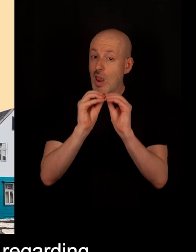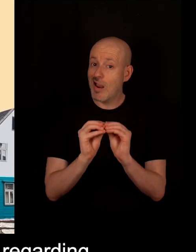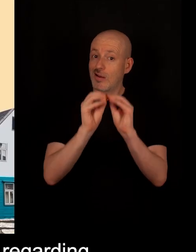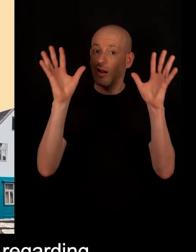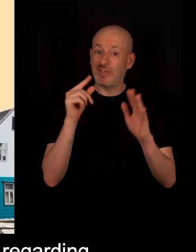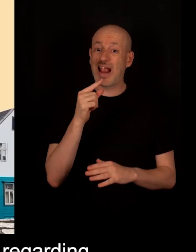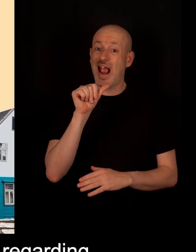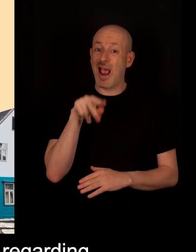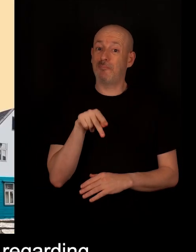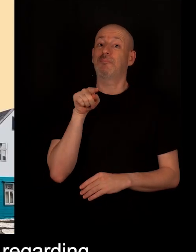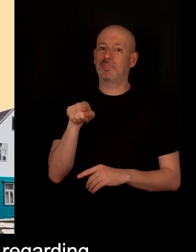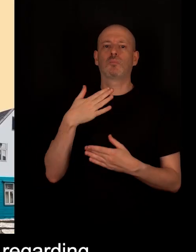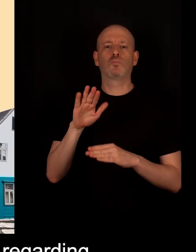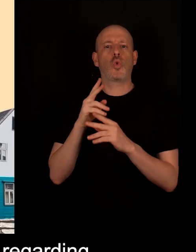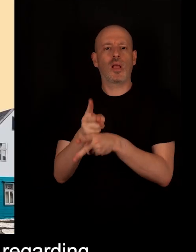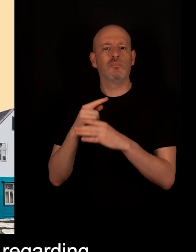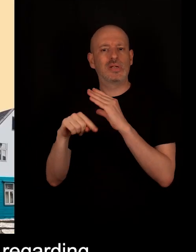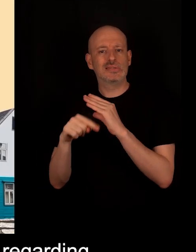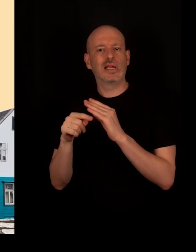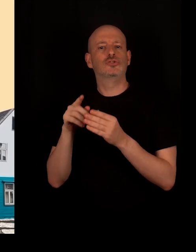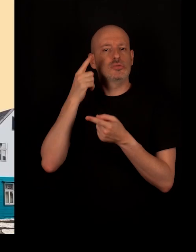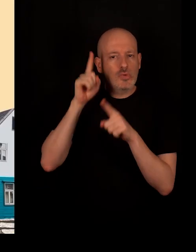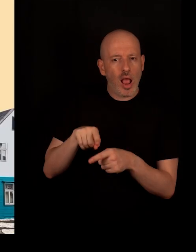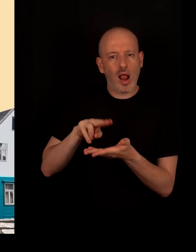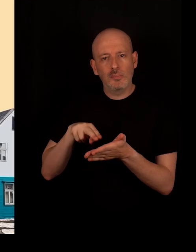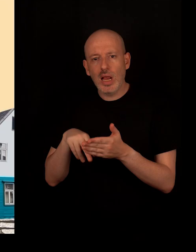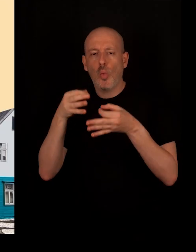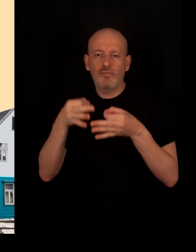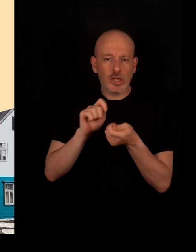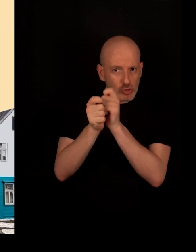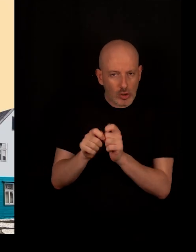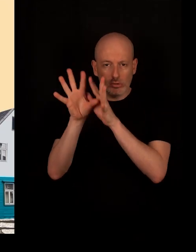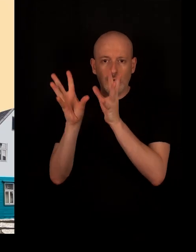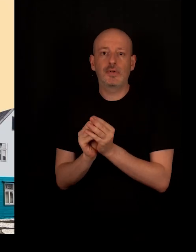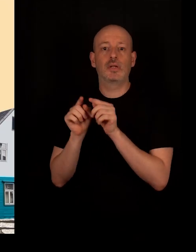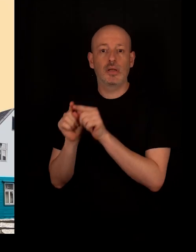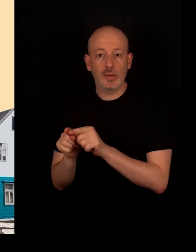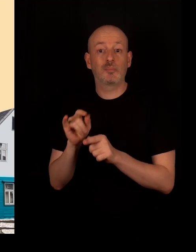So just to clarify, in GAP we keep more messages regarding the amendments, the grand agreement, the official changes etc.